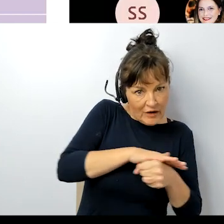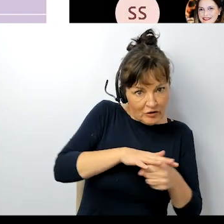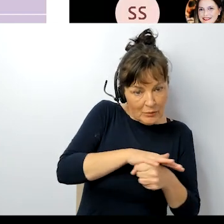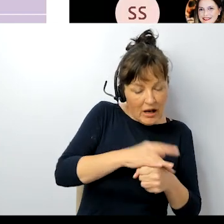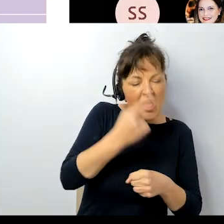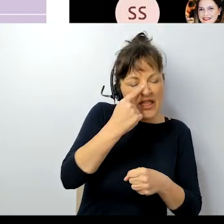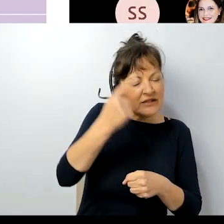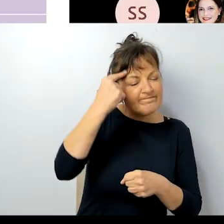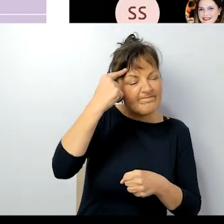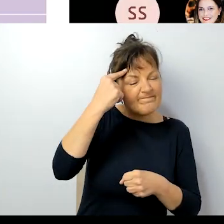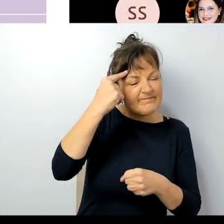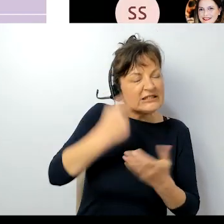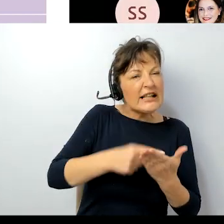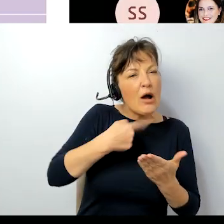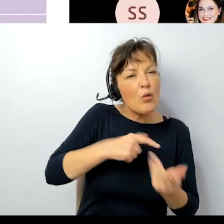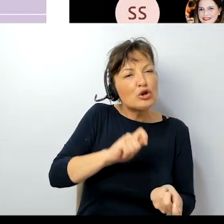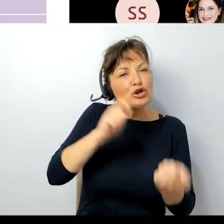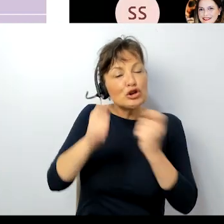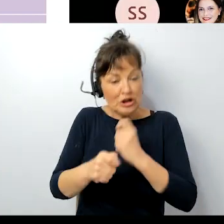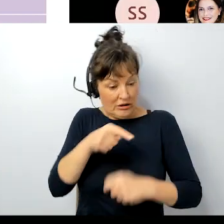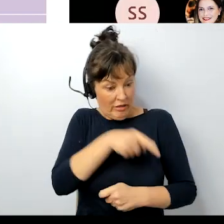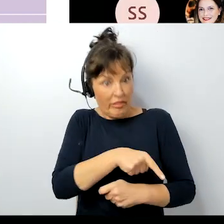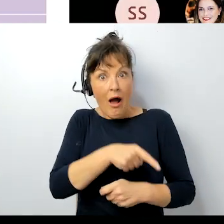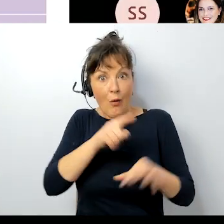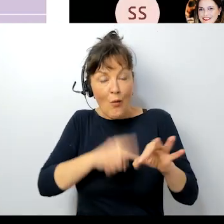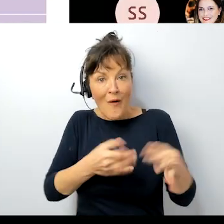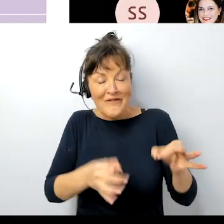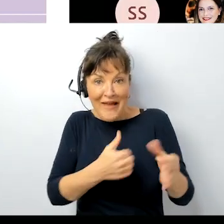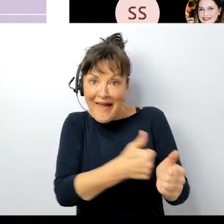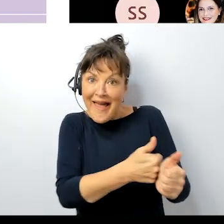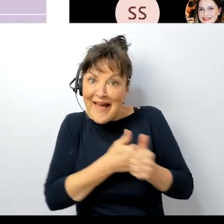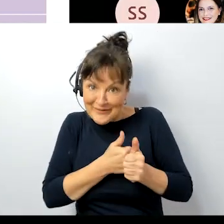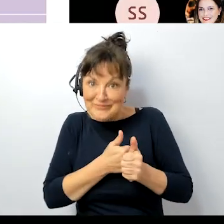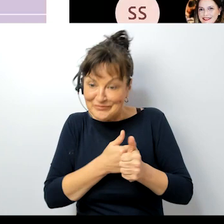you can begin learning in one environment and use that qualification to support you into another.